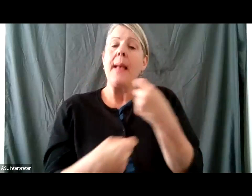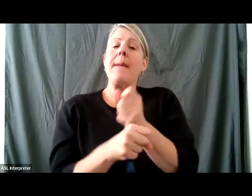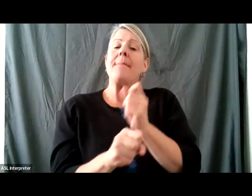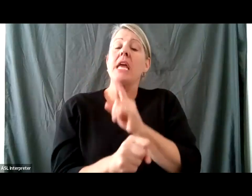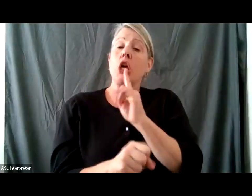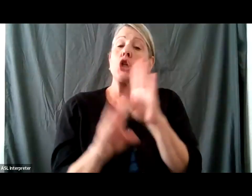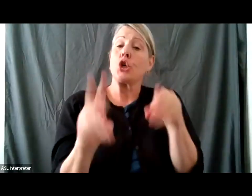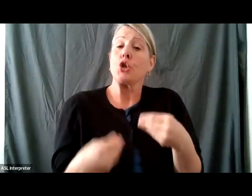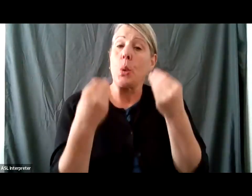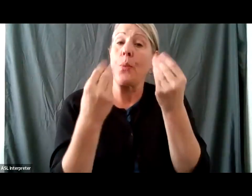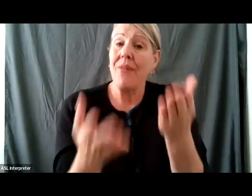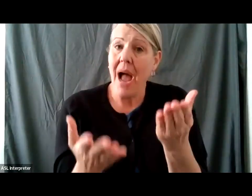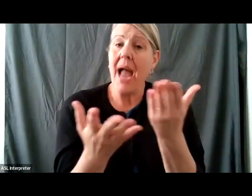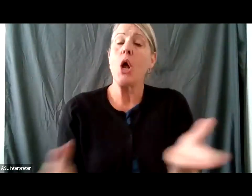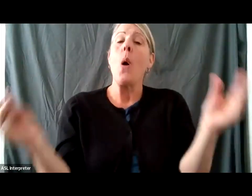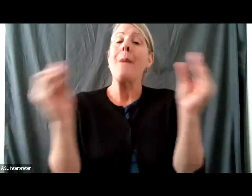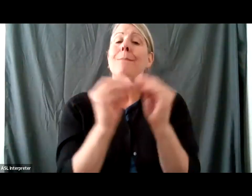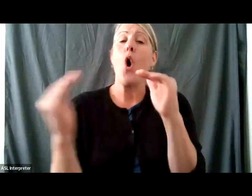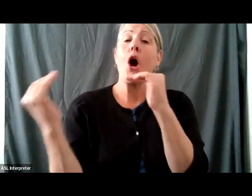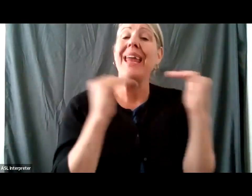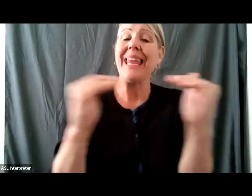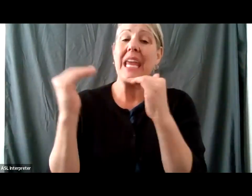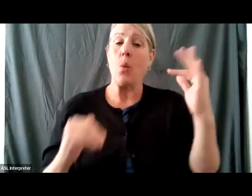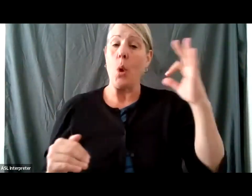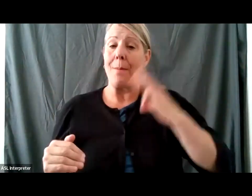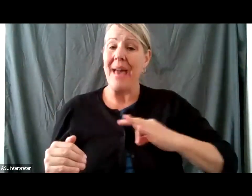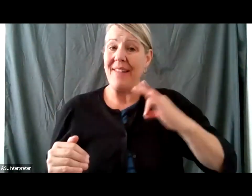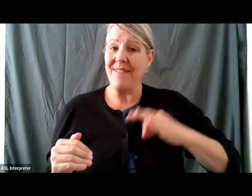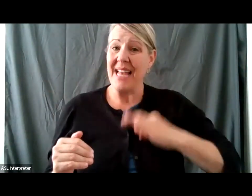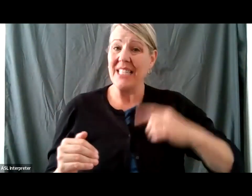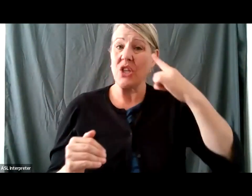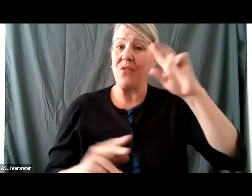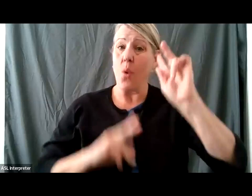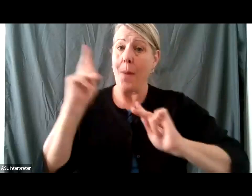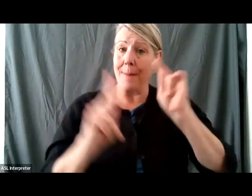or benefits under more favorable terms in segregated settings than integrated settings.